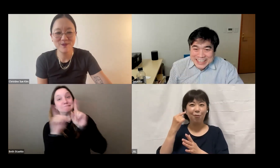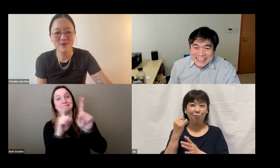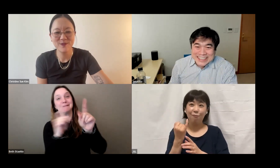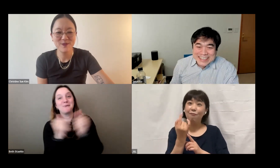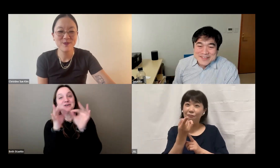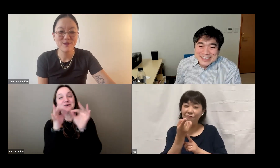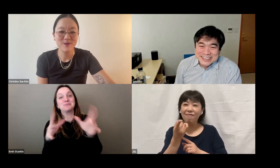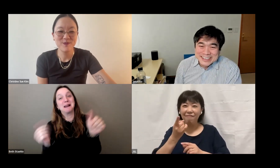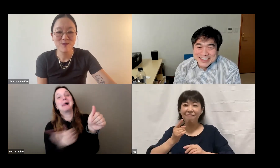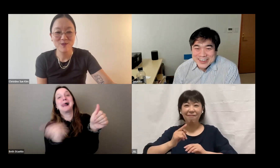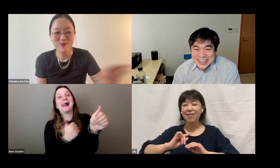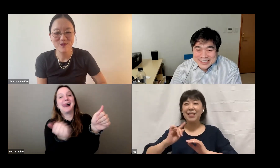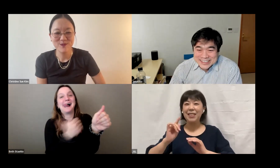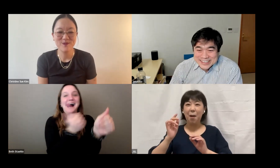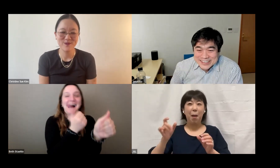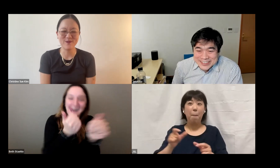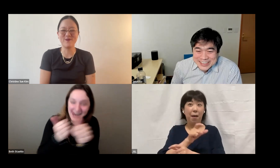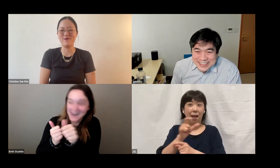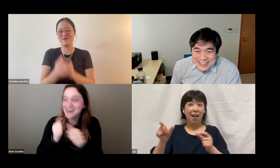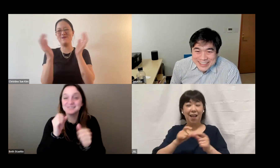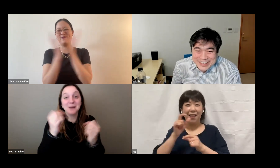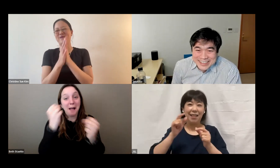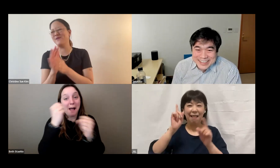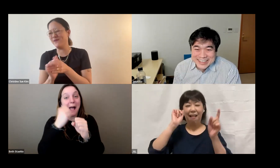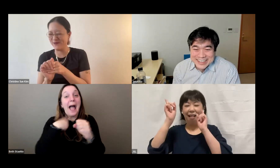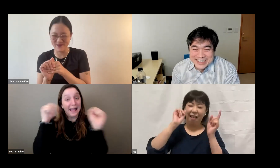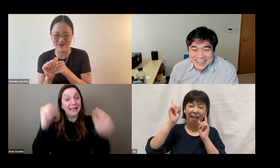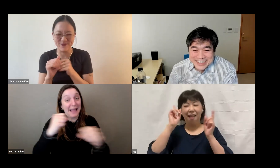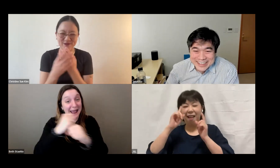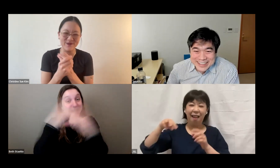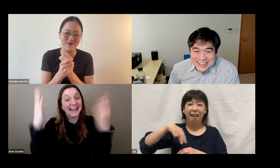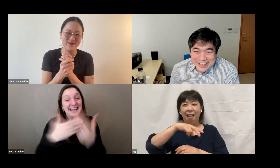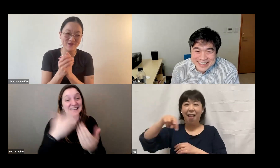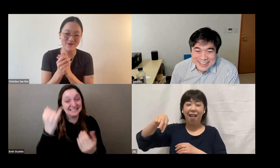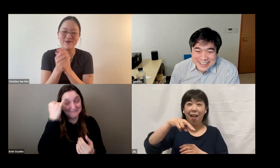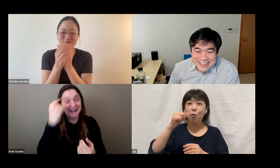So I didn't imagine why she needs three.